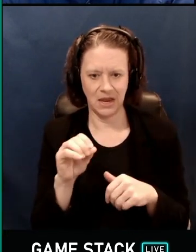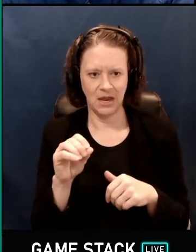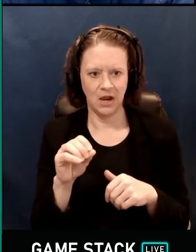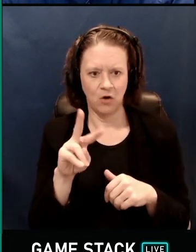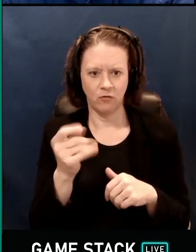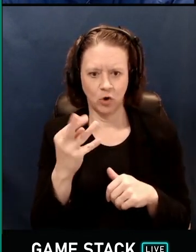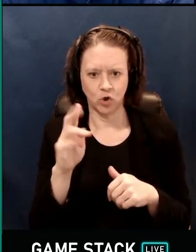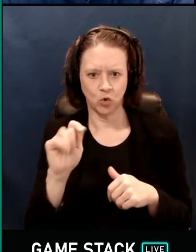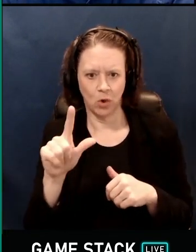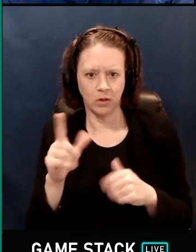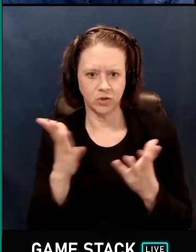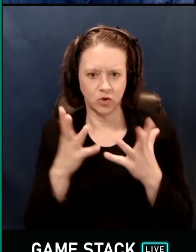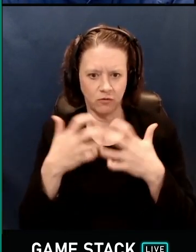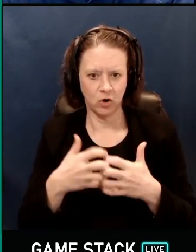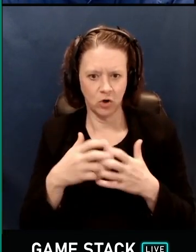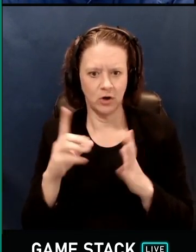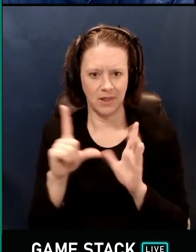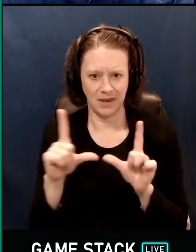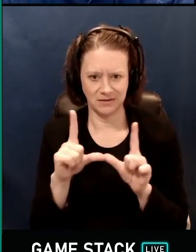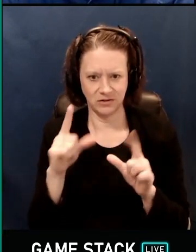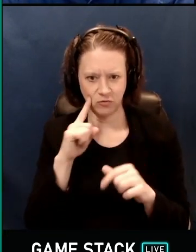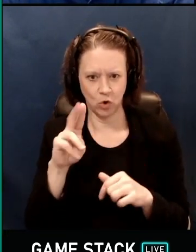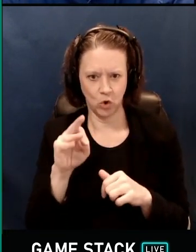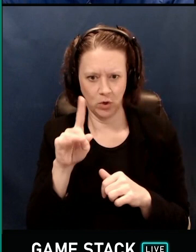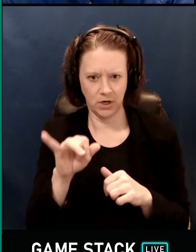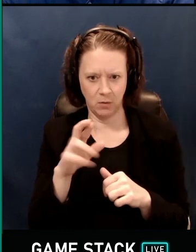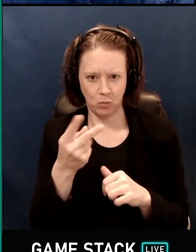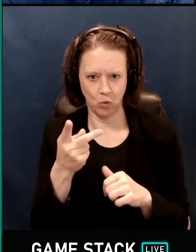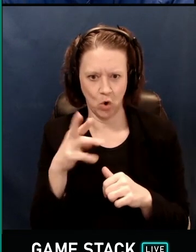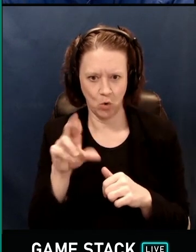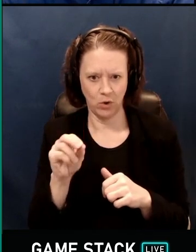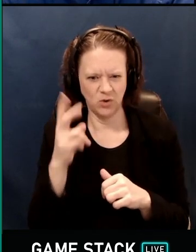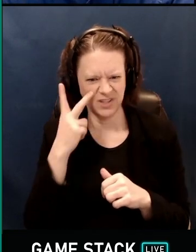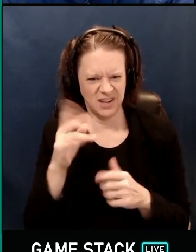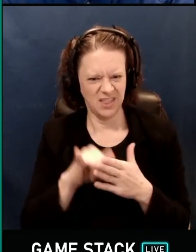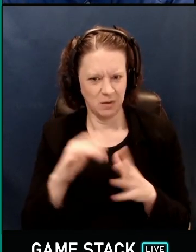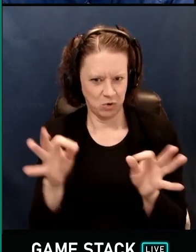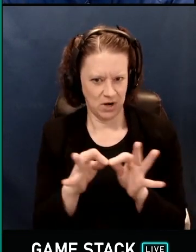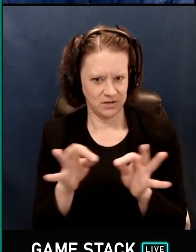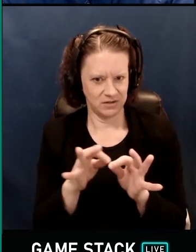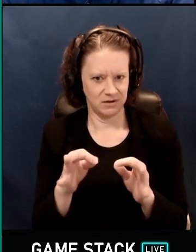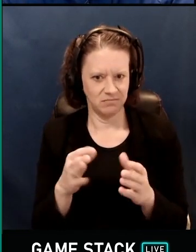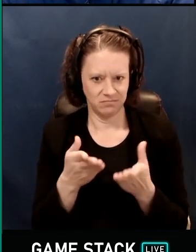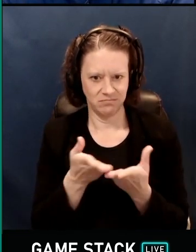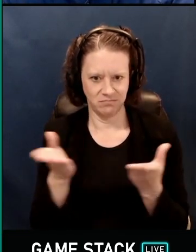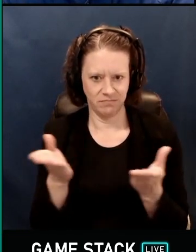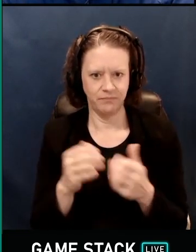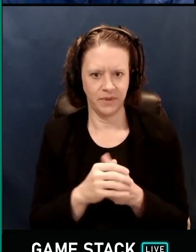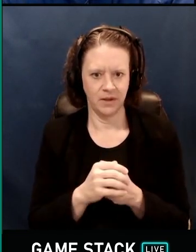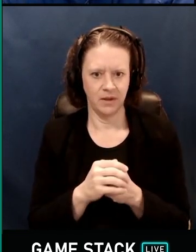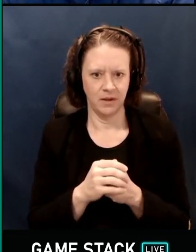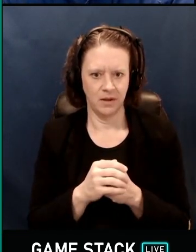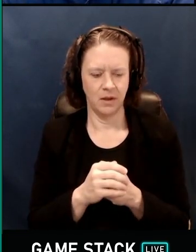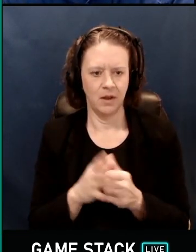You will notice its pricing scheme. The unit price of the Build Server license is much